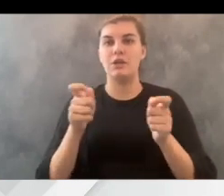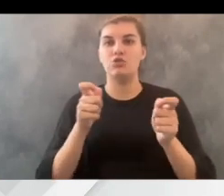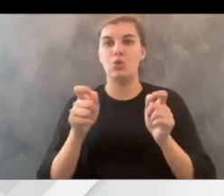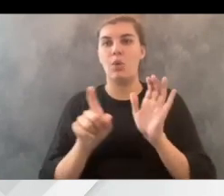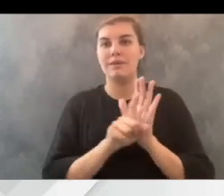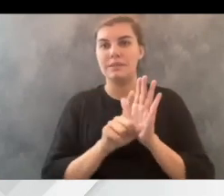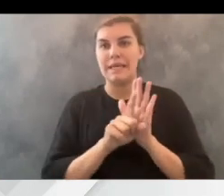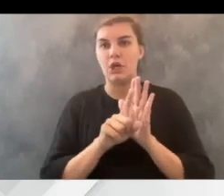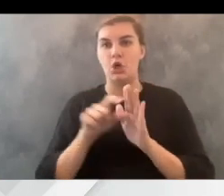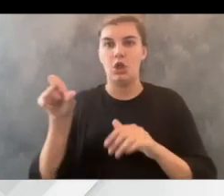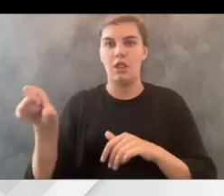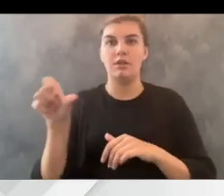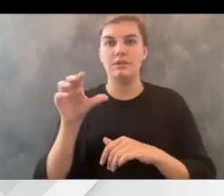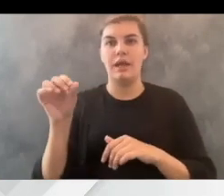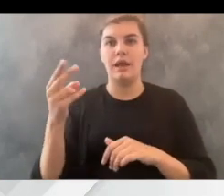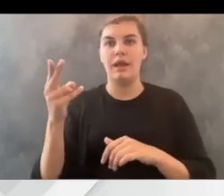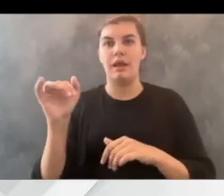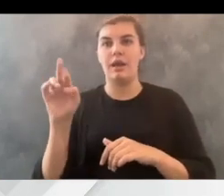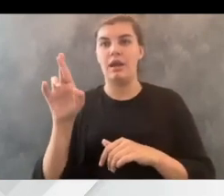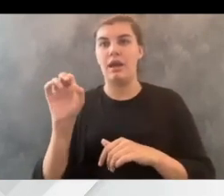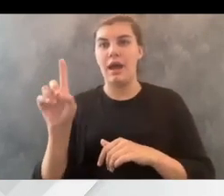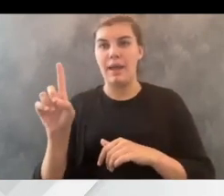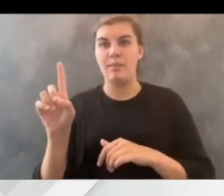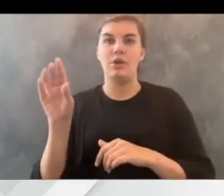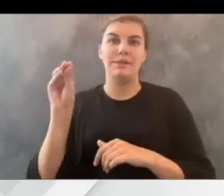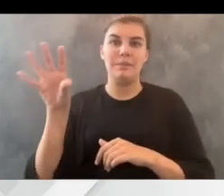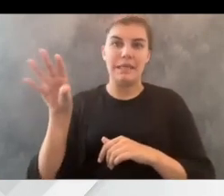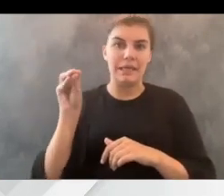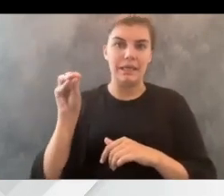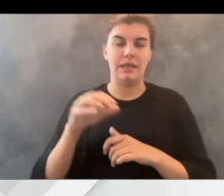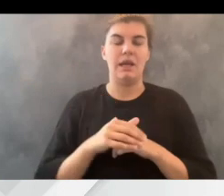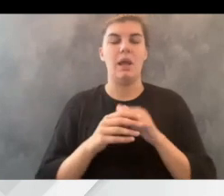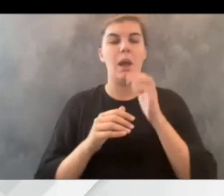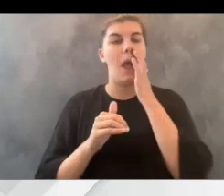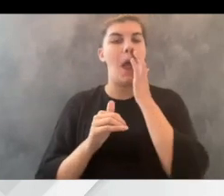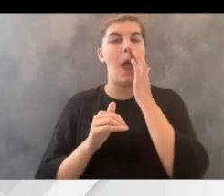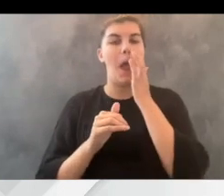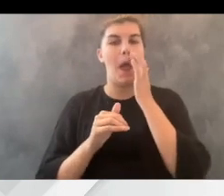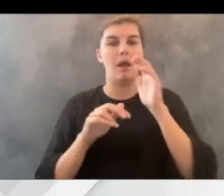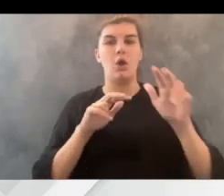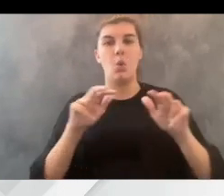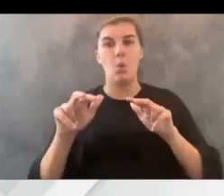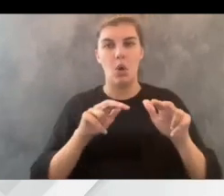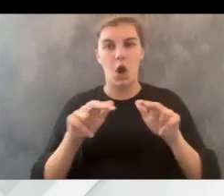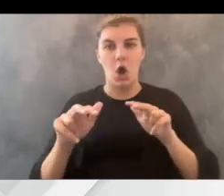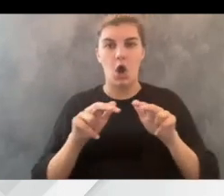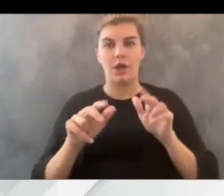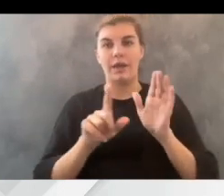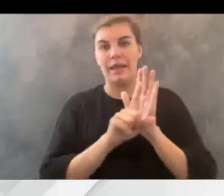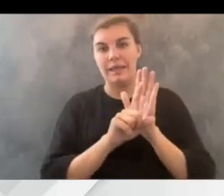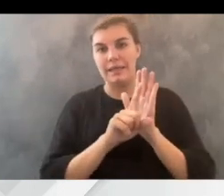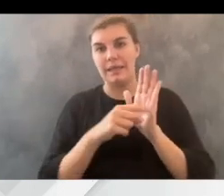hybrid beacons with pedestrian signal heads. Their walk indications must comply with R308;